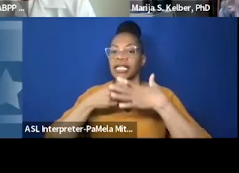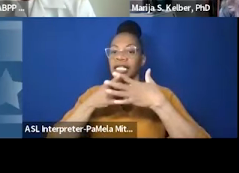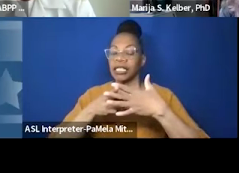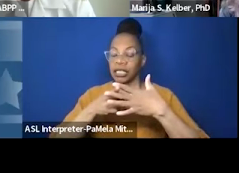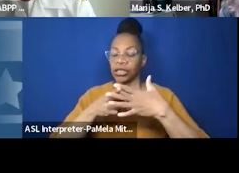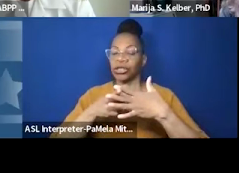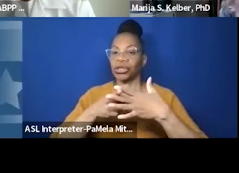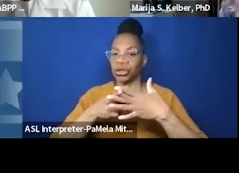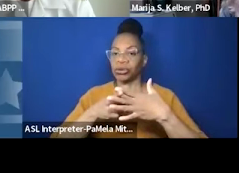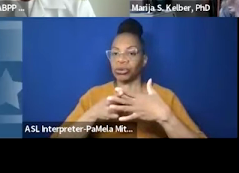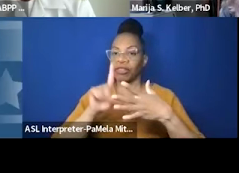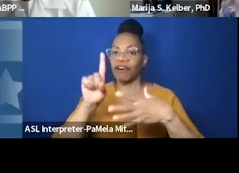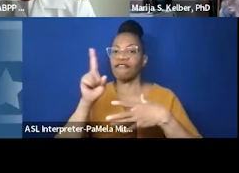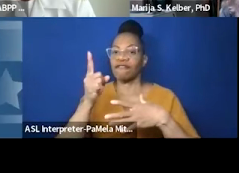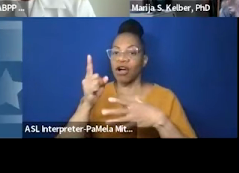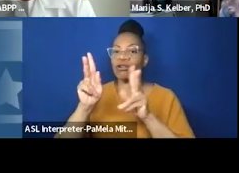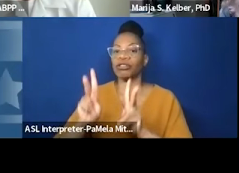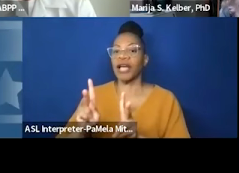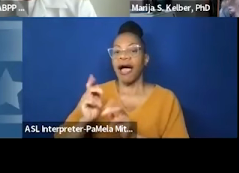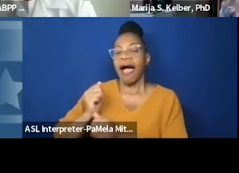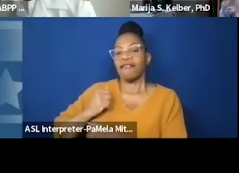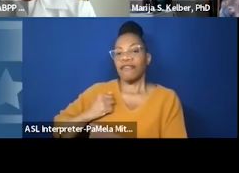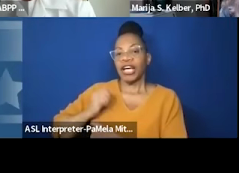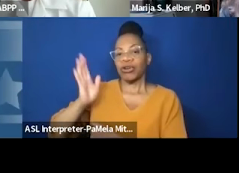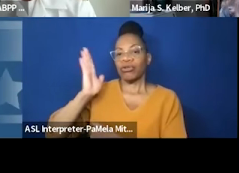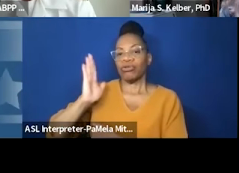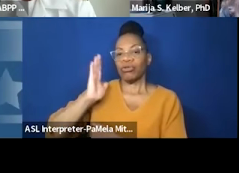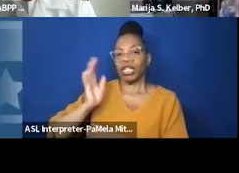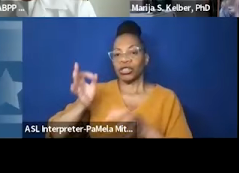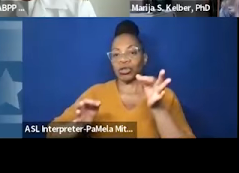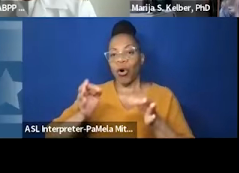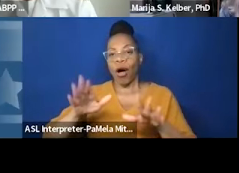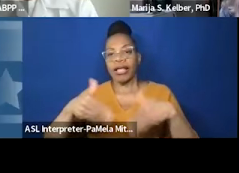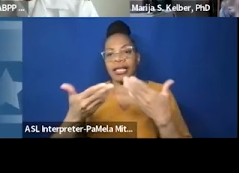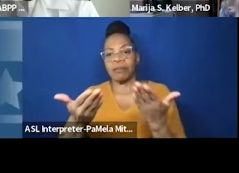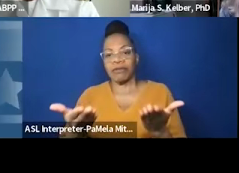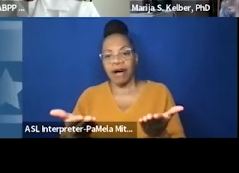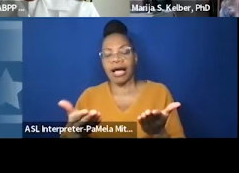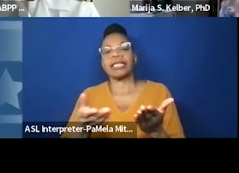the very first veterans' court, but they provide justice-involved veterans with the structure, accountability and treatment, mentoring